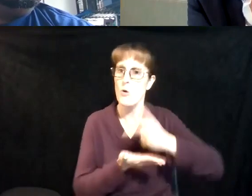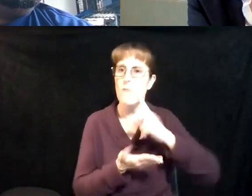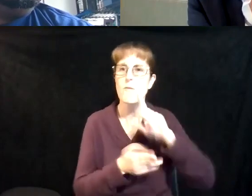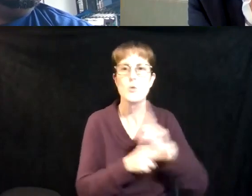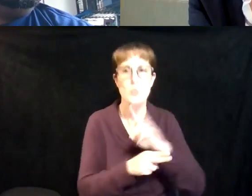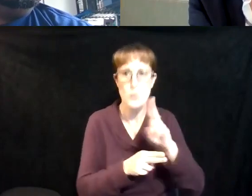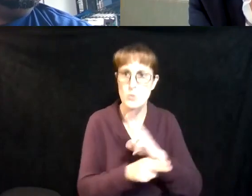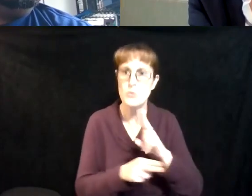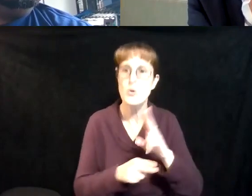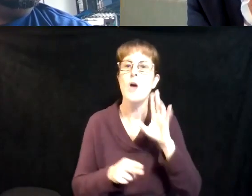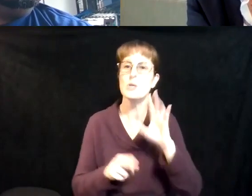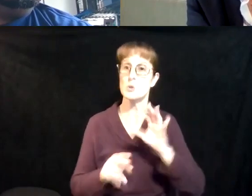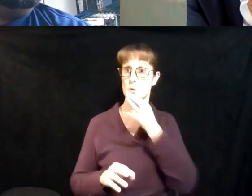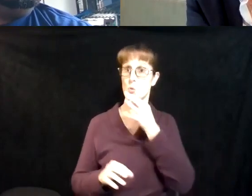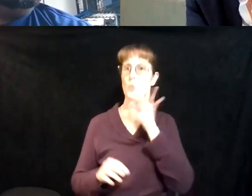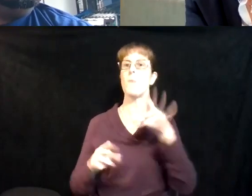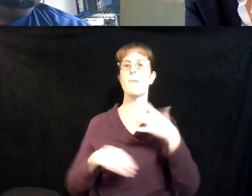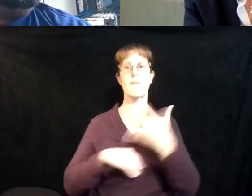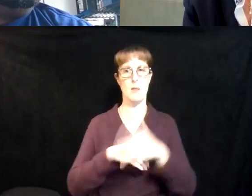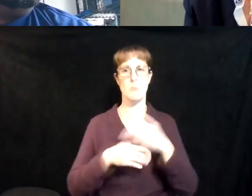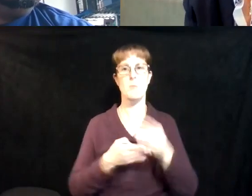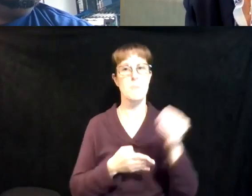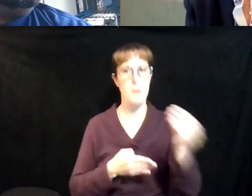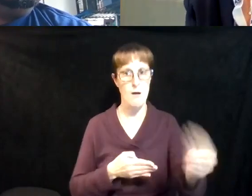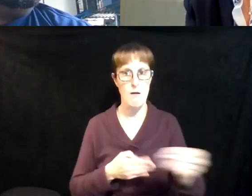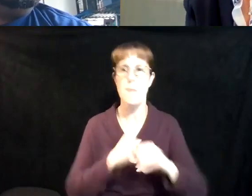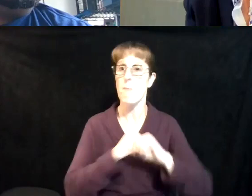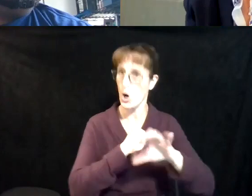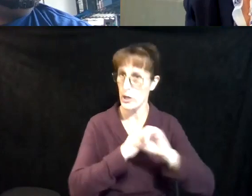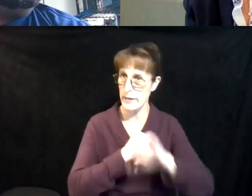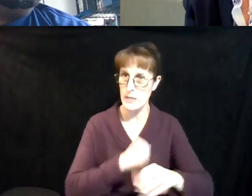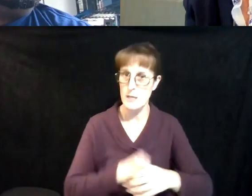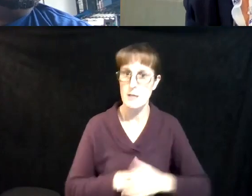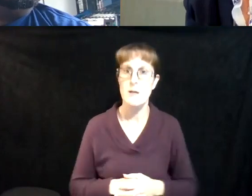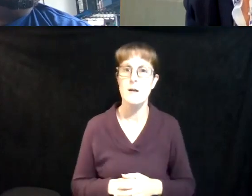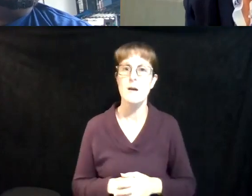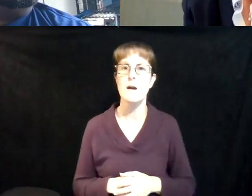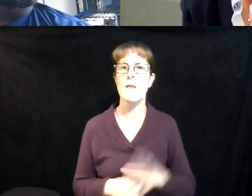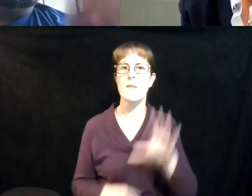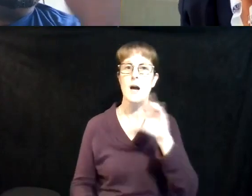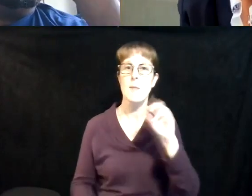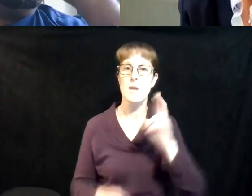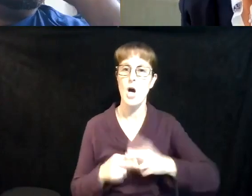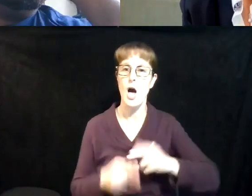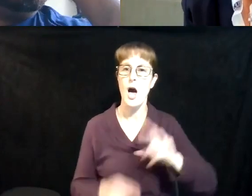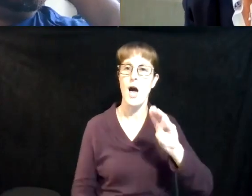He added that the firm that will market this device, Marvel, in Dr. Cutler's words,